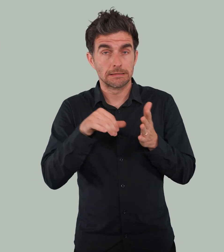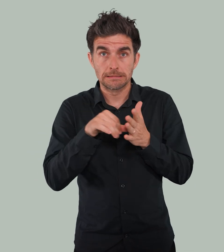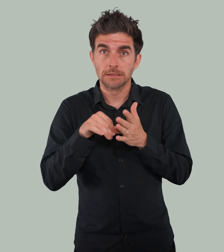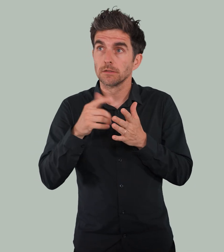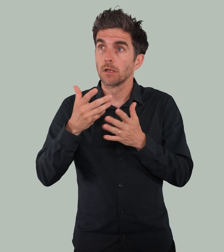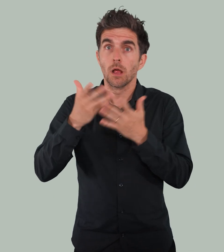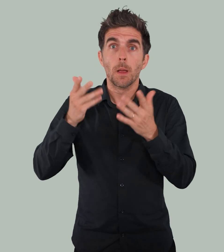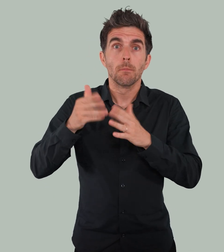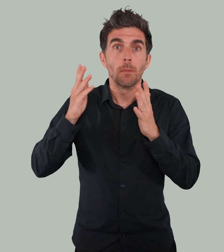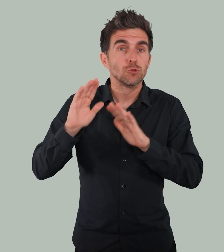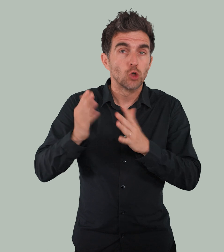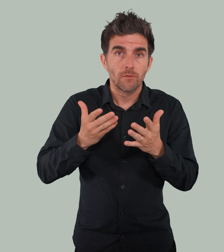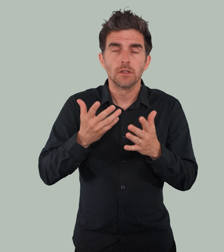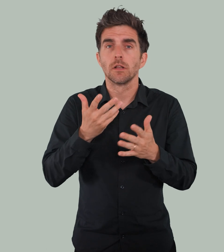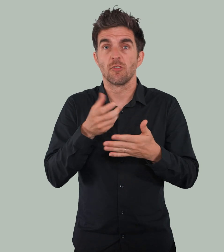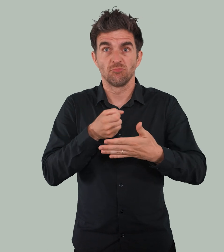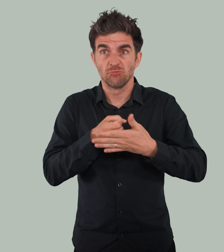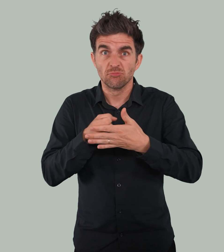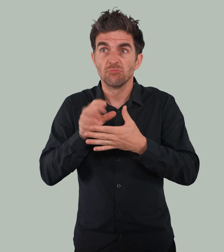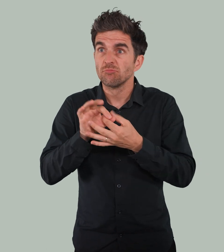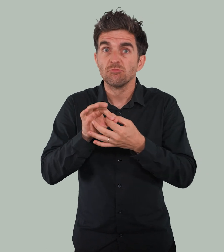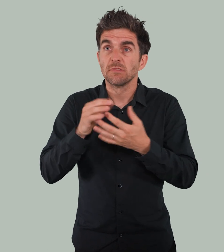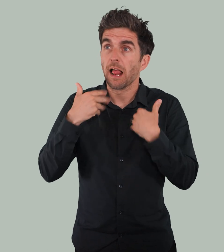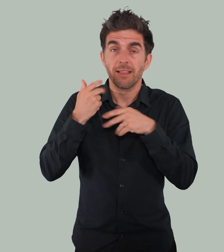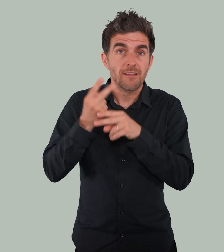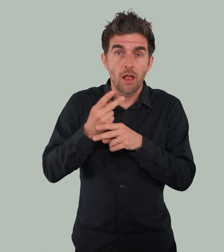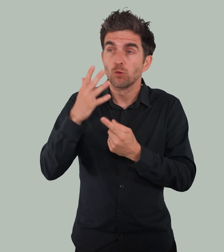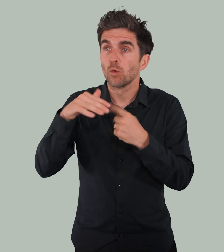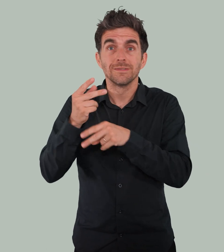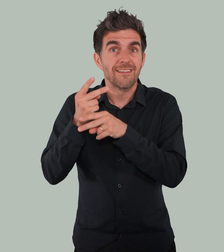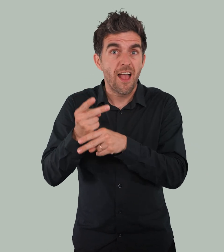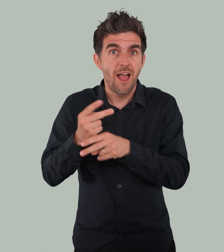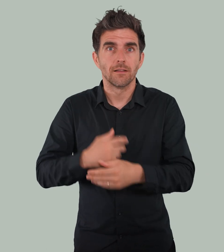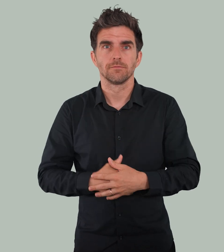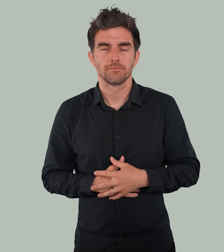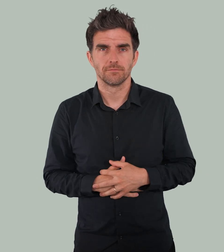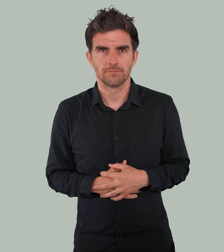demand on public services and constraints in accessing healthcare and social care.